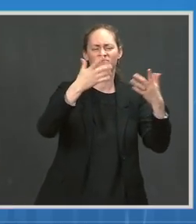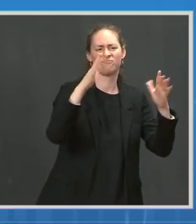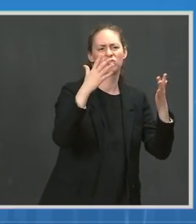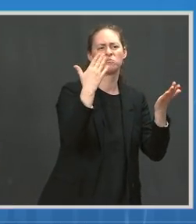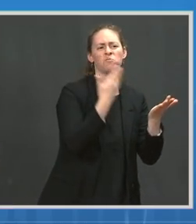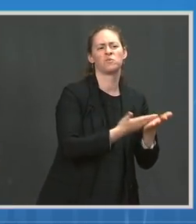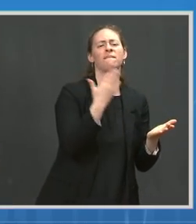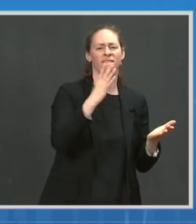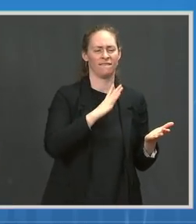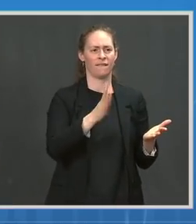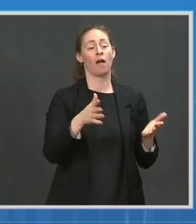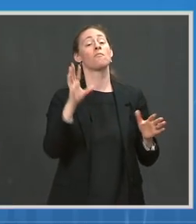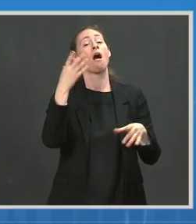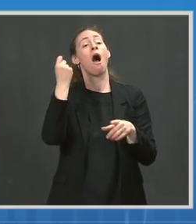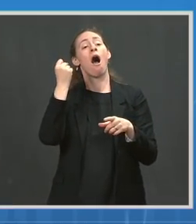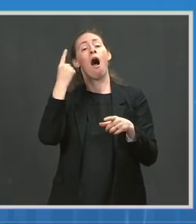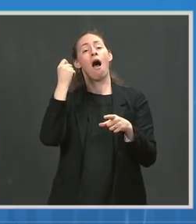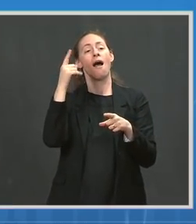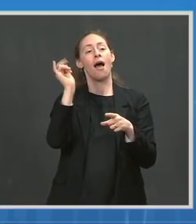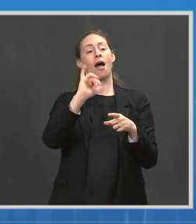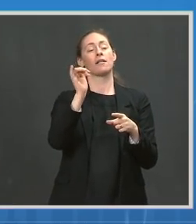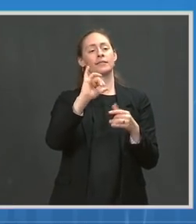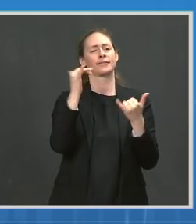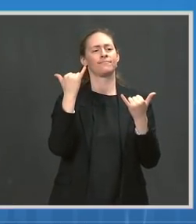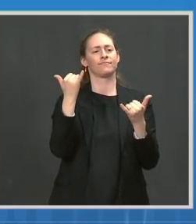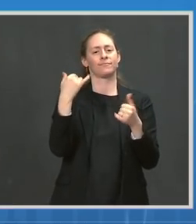The next question is: Are they effective in the real-world setting?